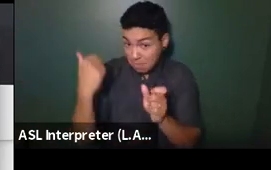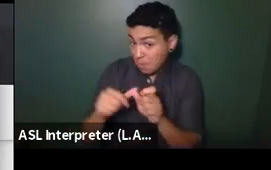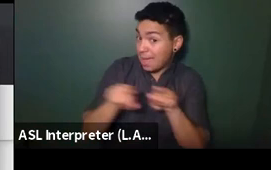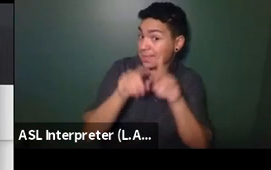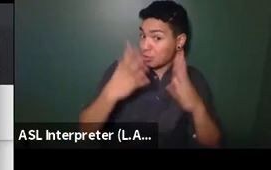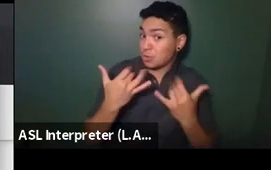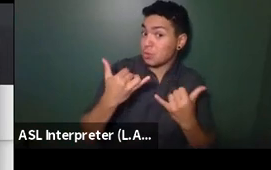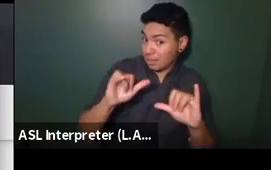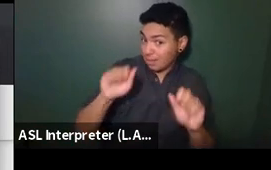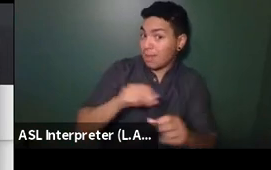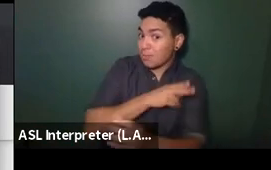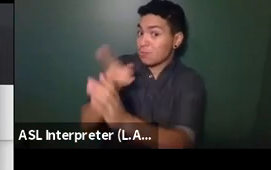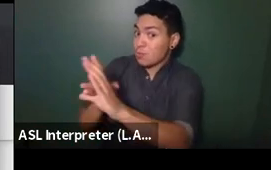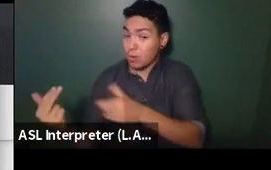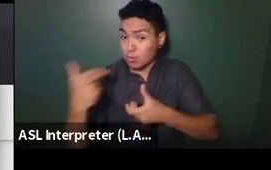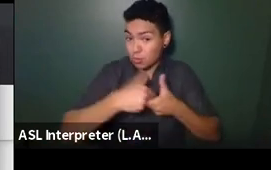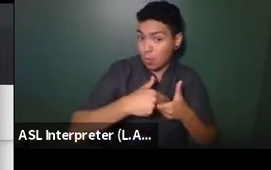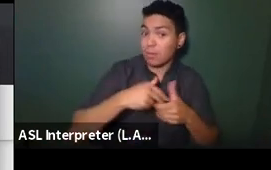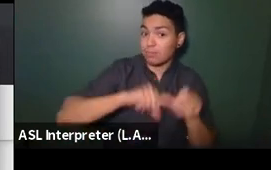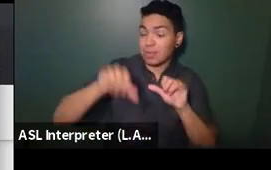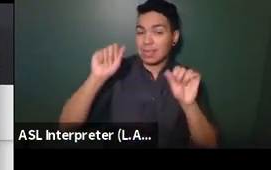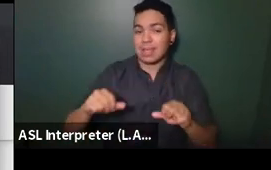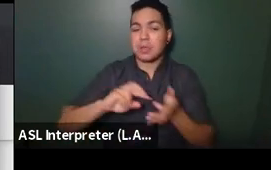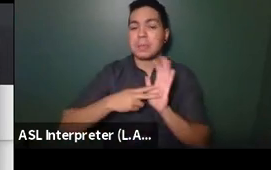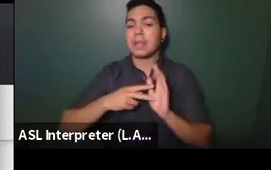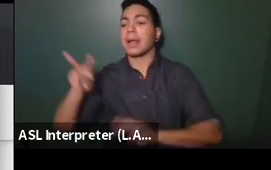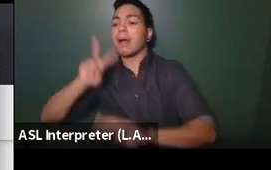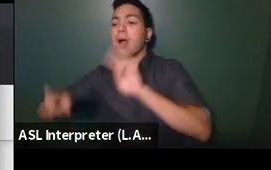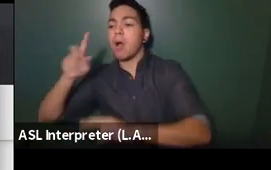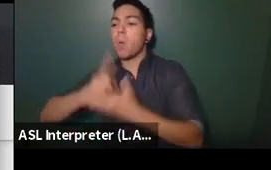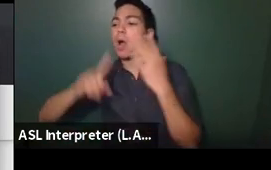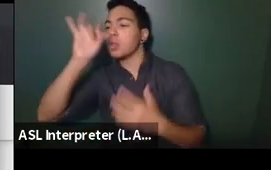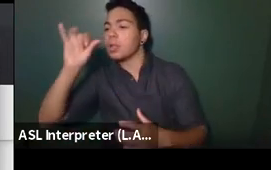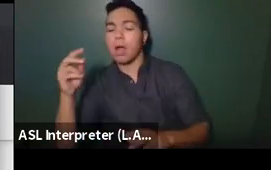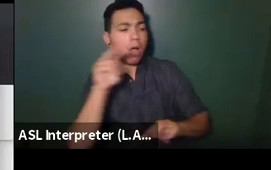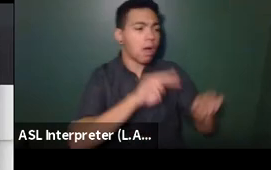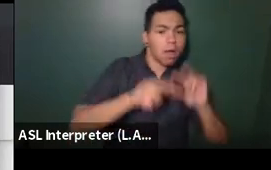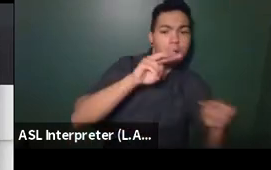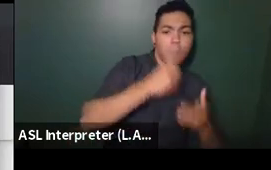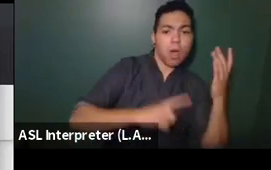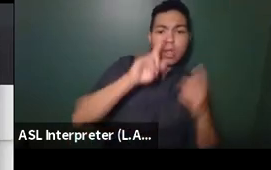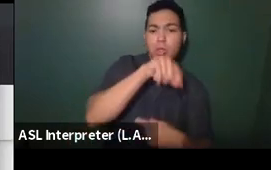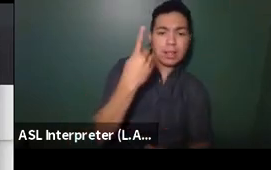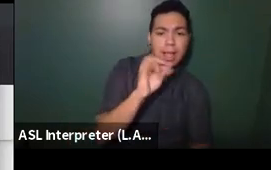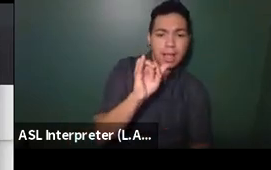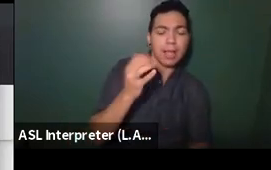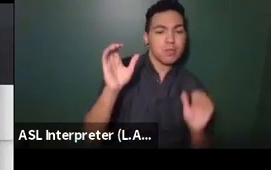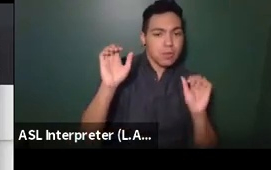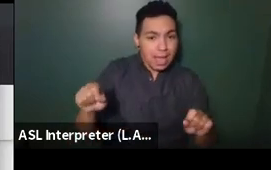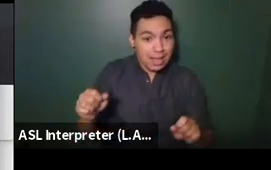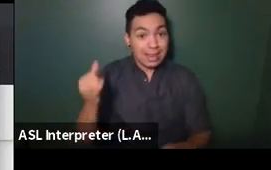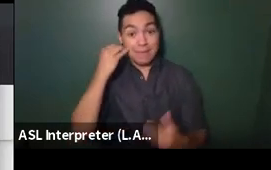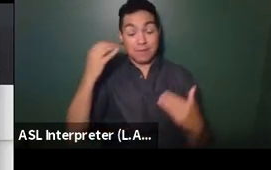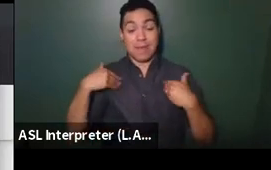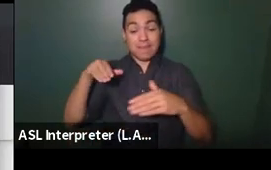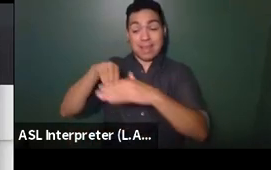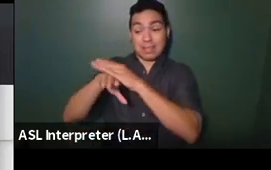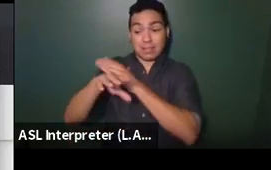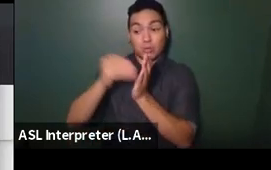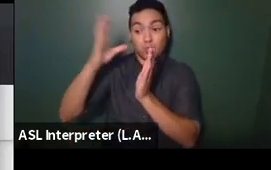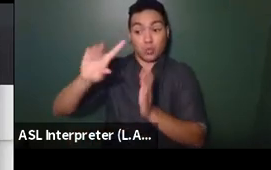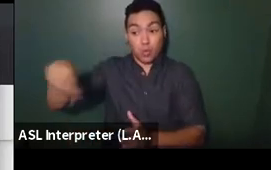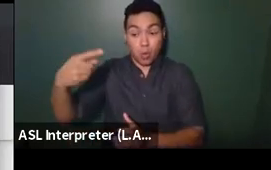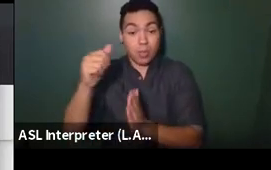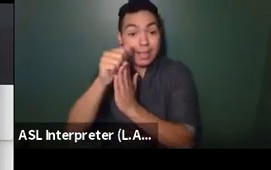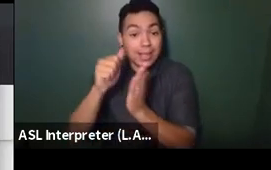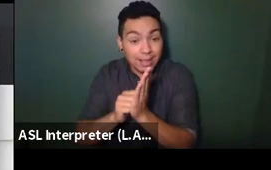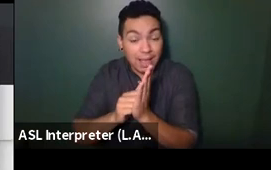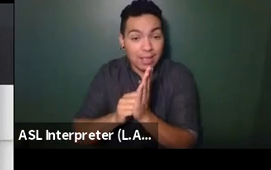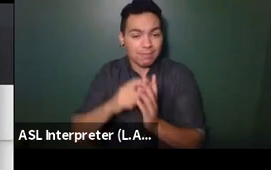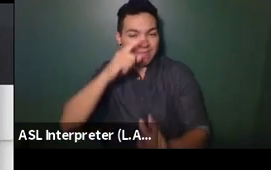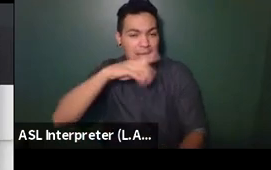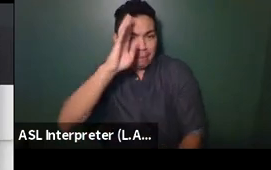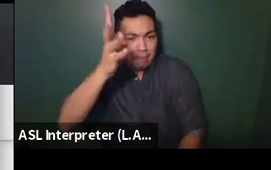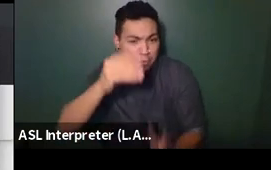Katherine Livick - ESD 112: He joins my class. I join his class. At least I get an idea of how it's looking. If you have access to a student only account to use that as a fake student that's a great way to do it.